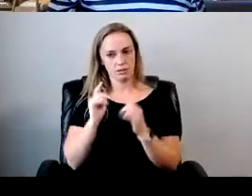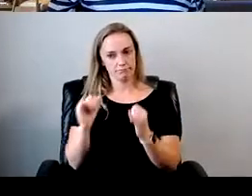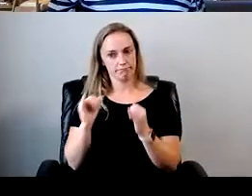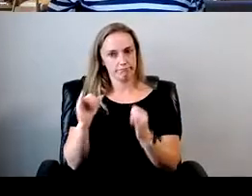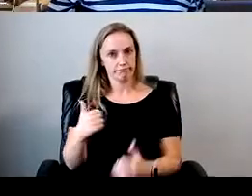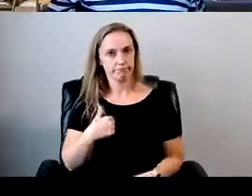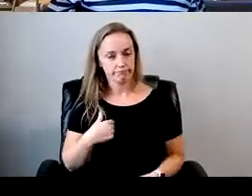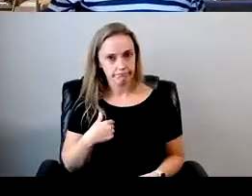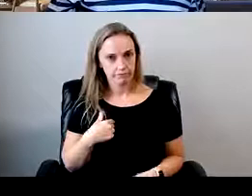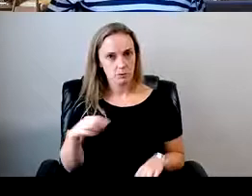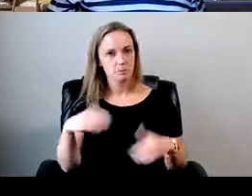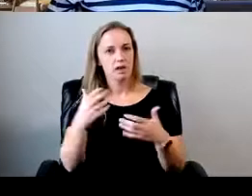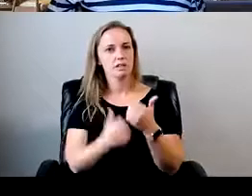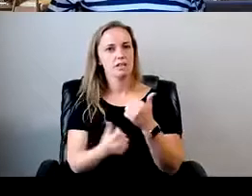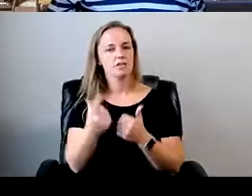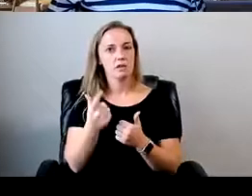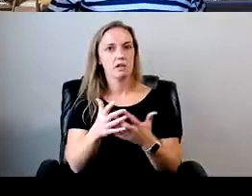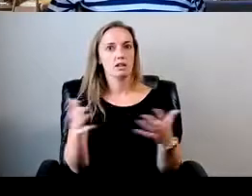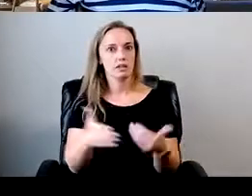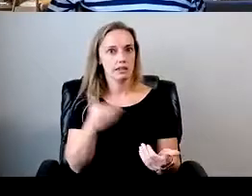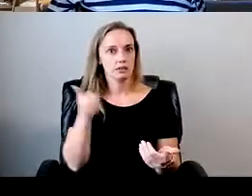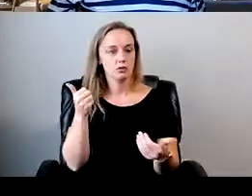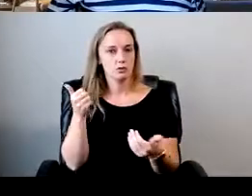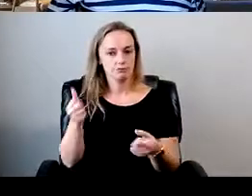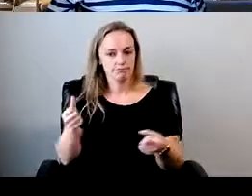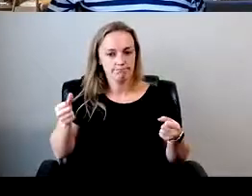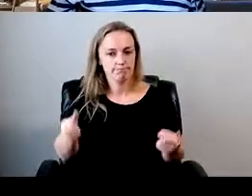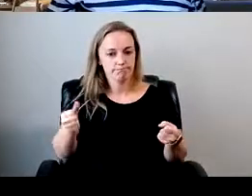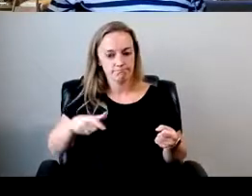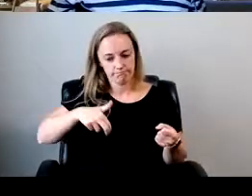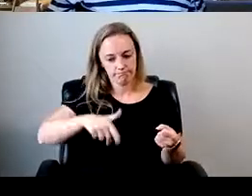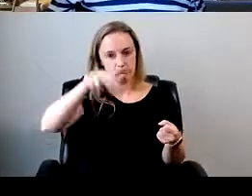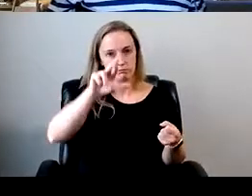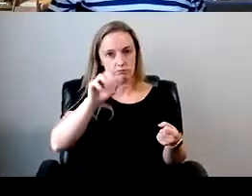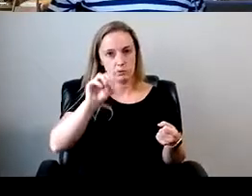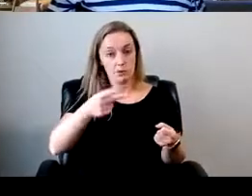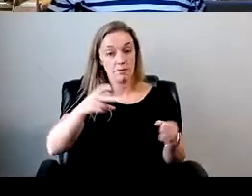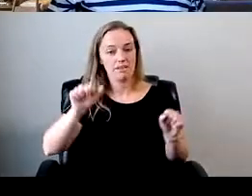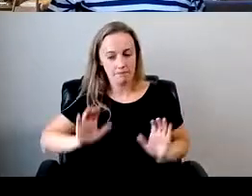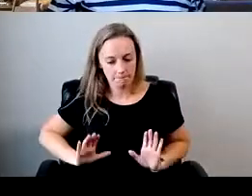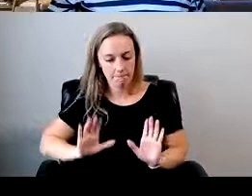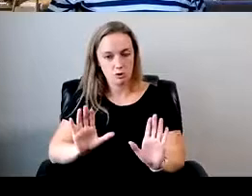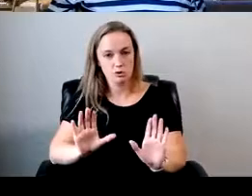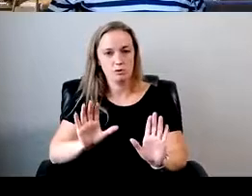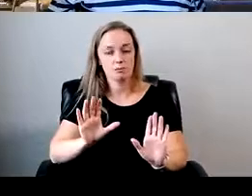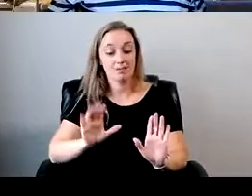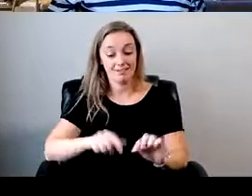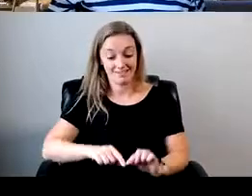And it gives everybody a little bit, it's a lot easier carrying heavy things up a ramp because you can push them. You can't push things up a step, right?